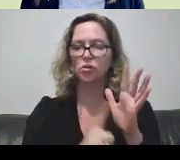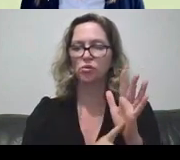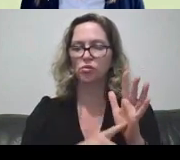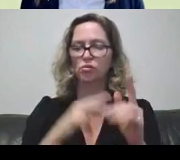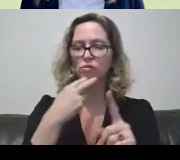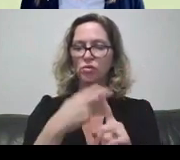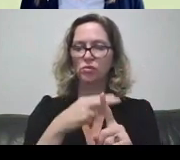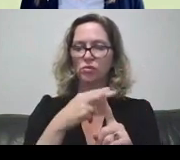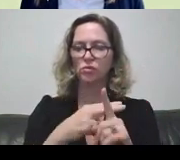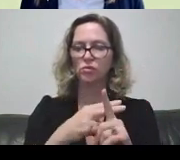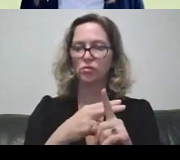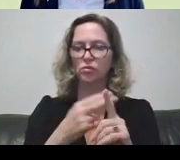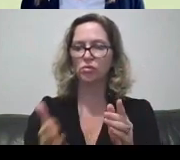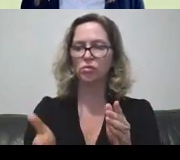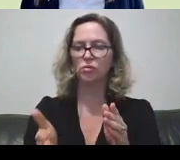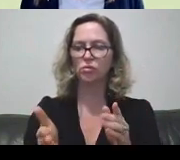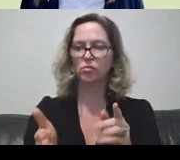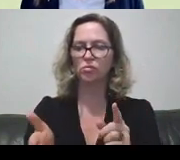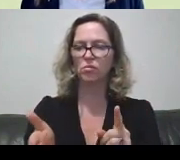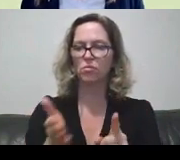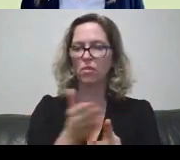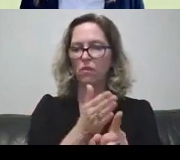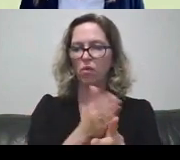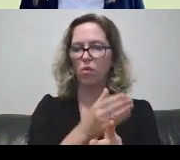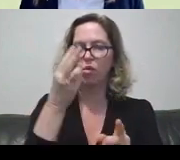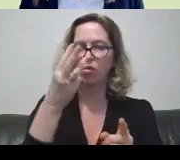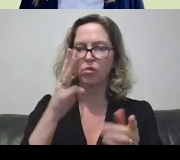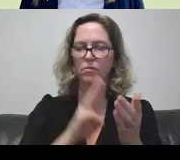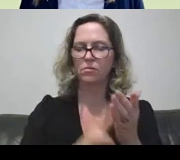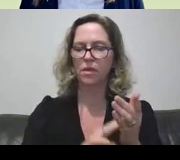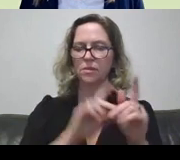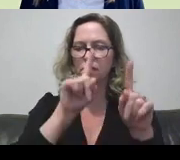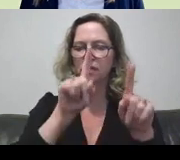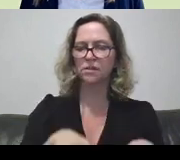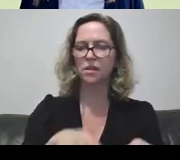plan from the beginning of the plan if that plan is not meeting your